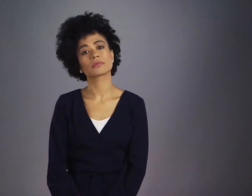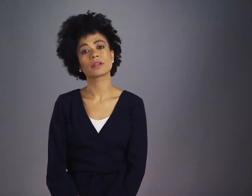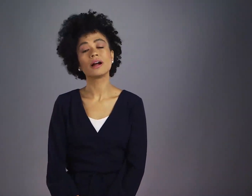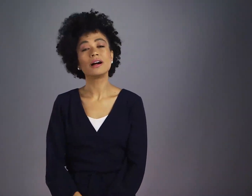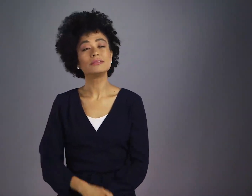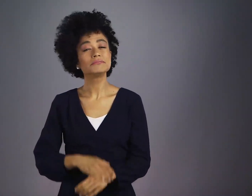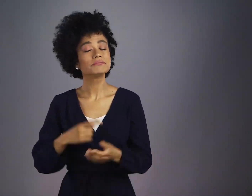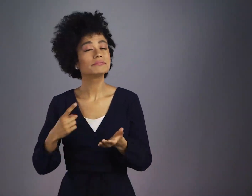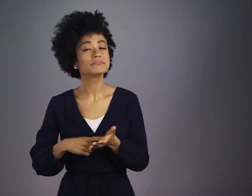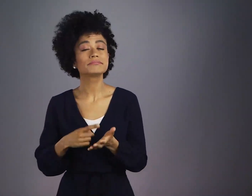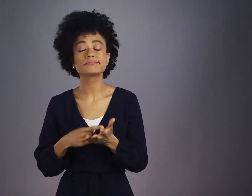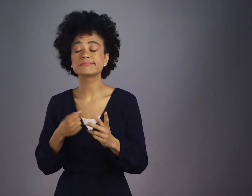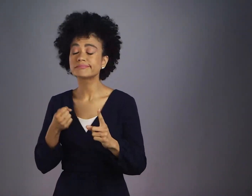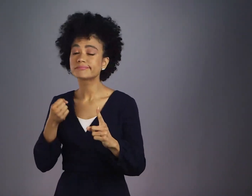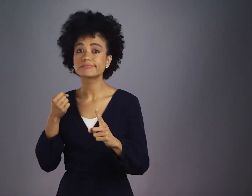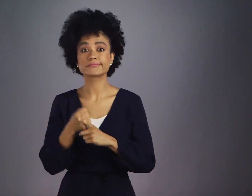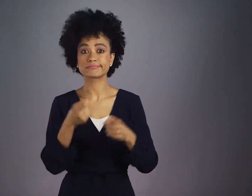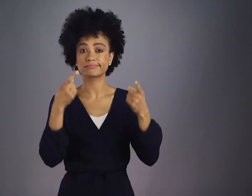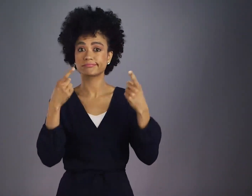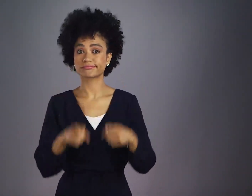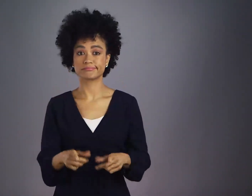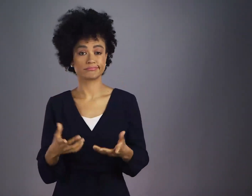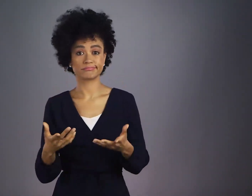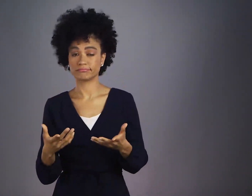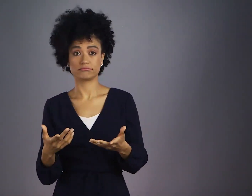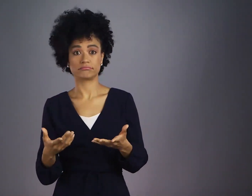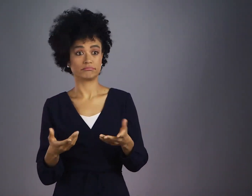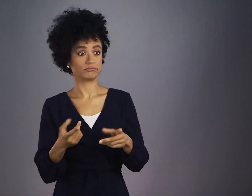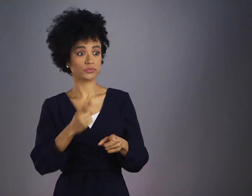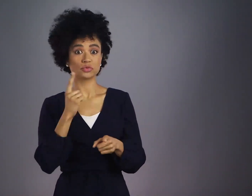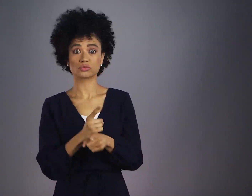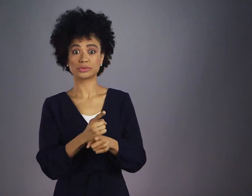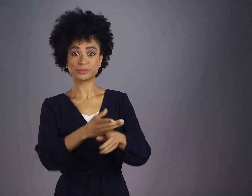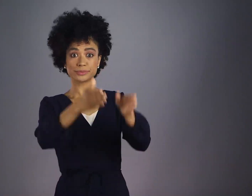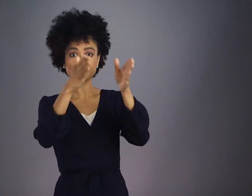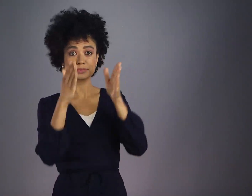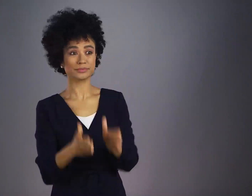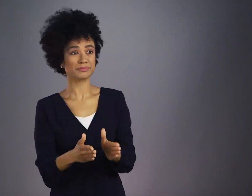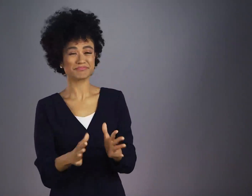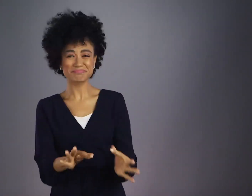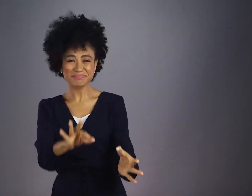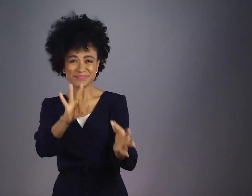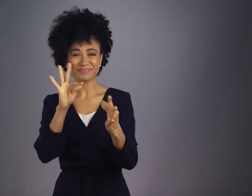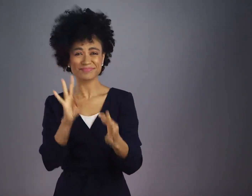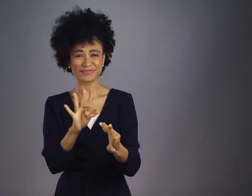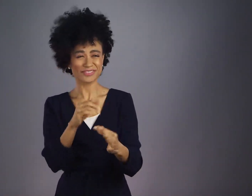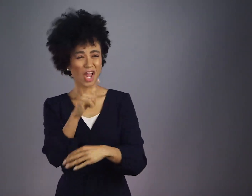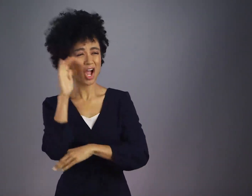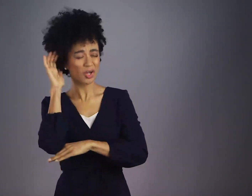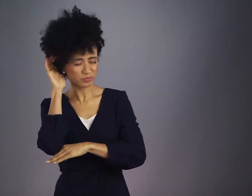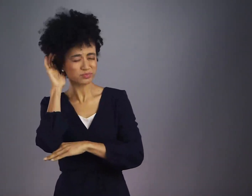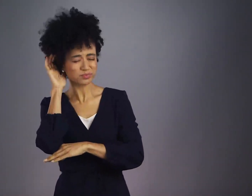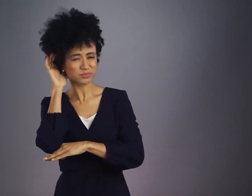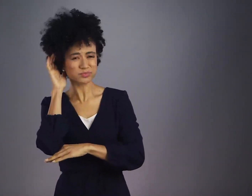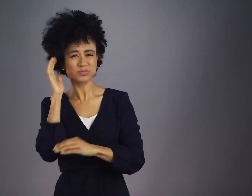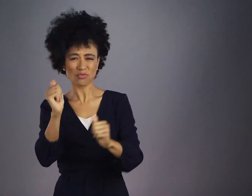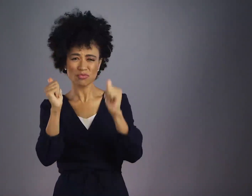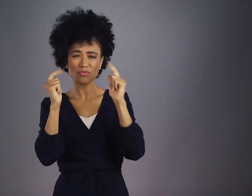Notwithstanding the great necessity for discussing ourselves with someone, it may be one is so situated